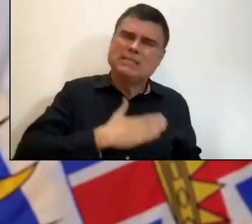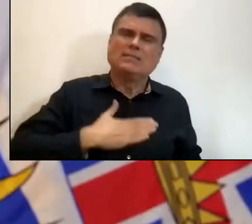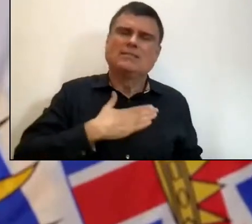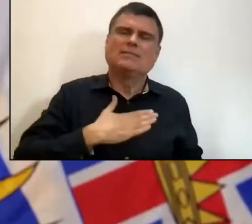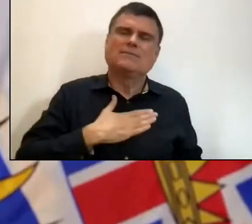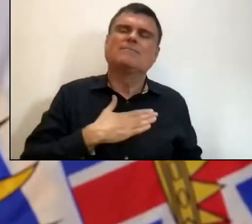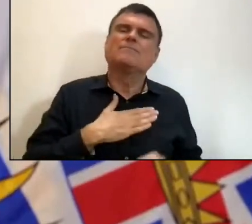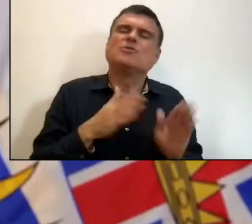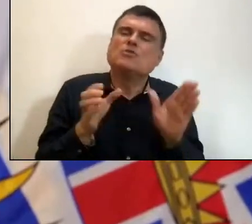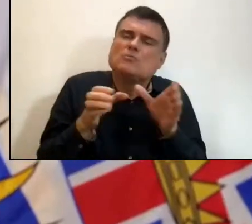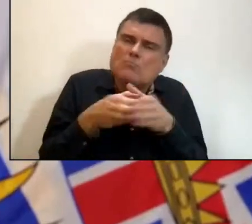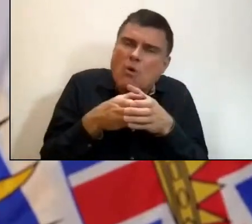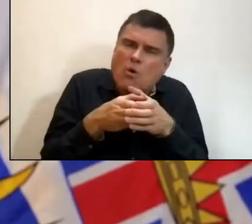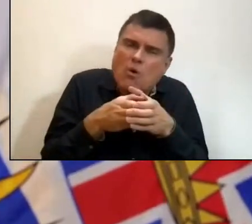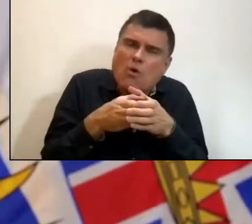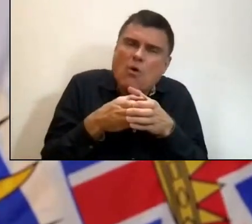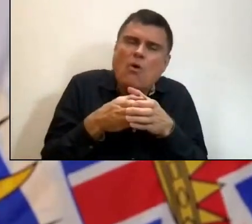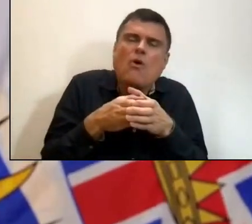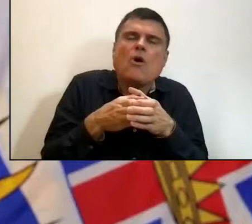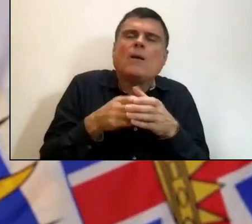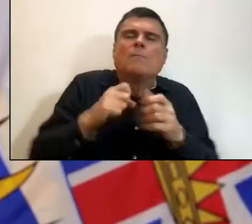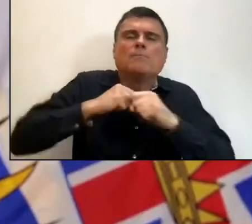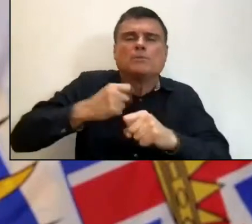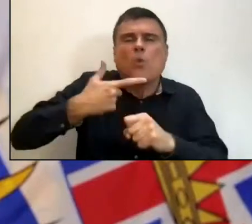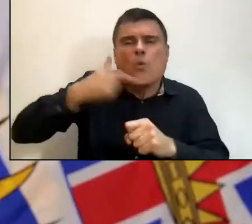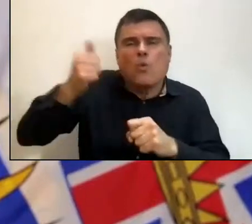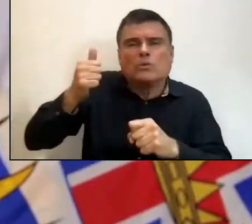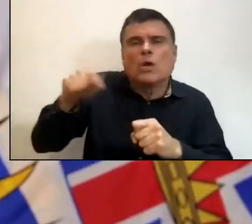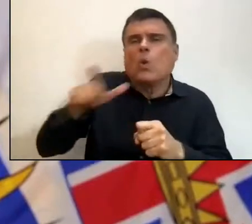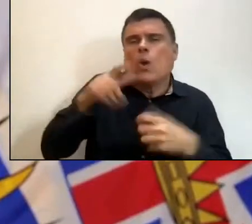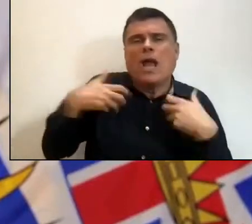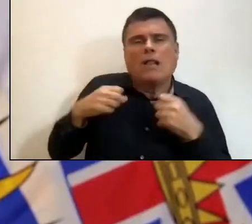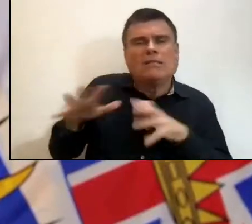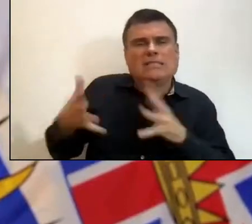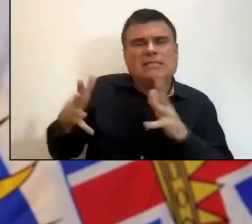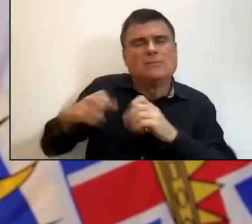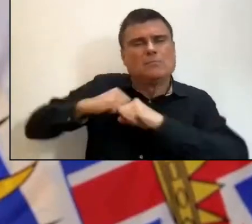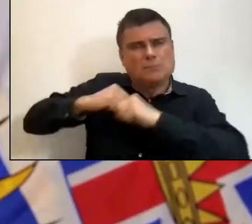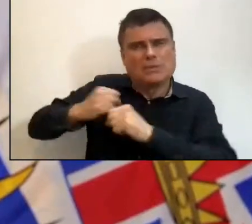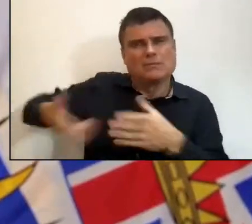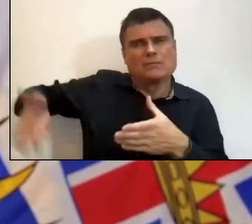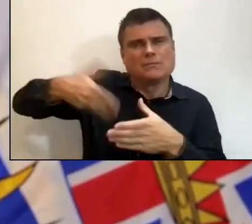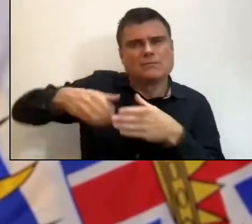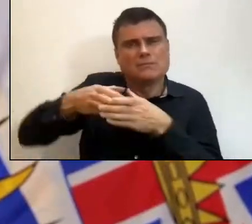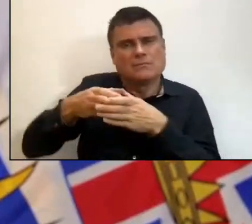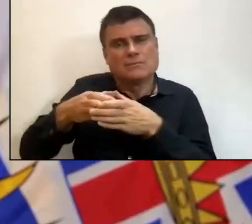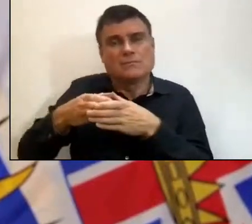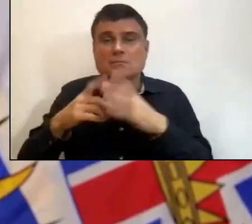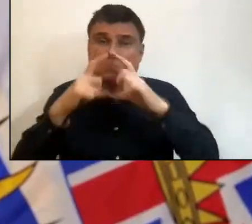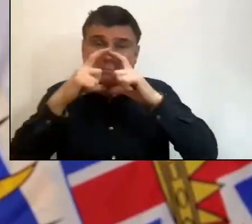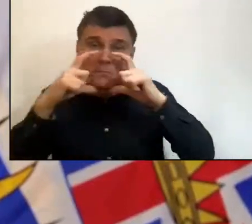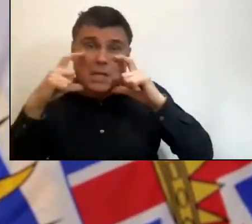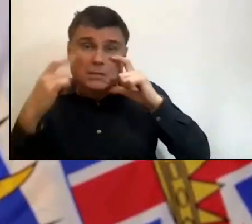that's wearing masks. Doing partly outside. We had a lot of innovative ways